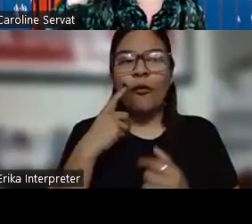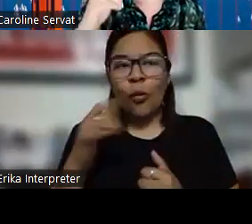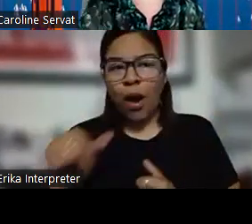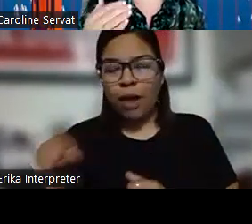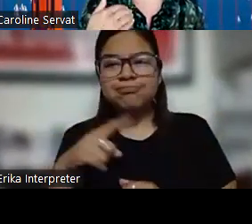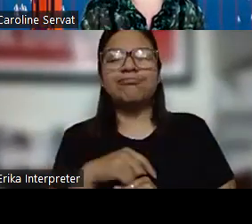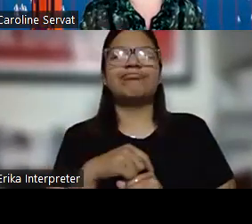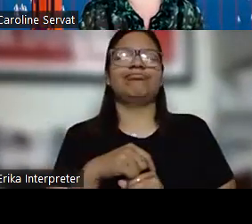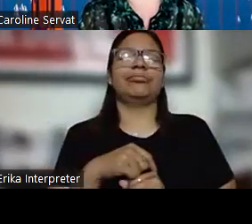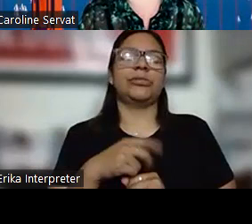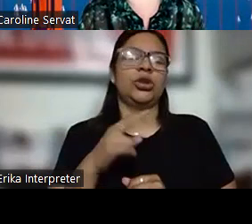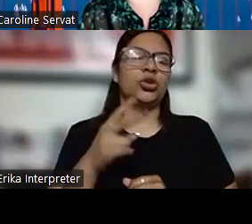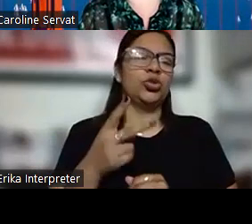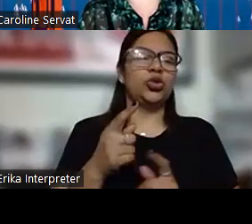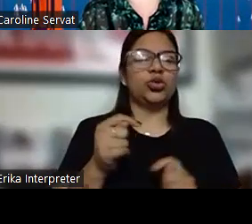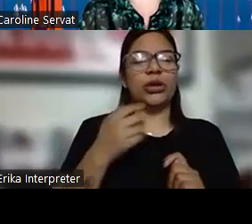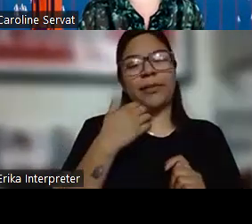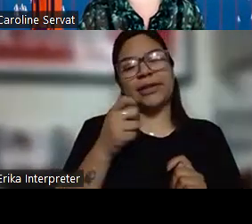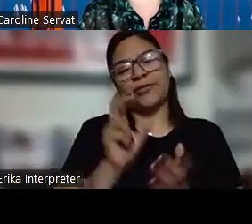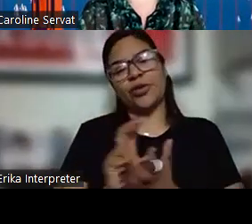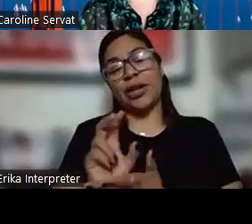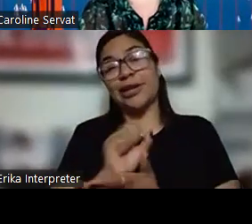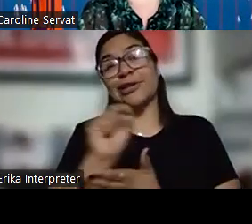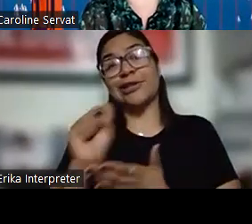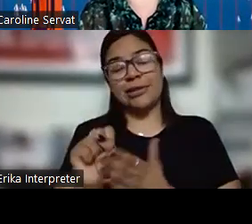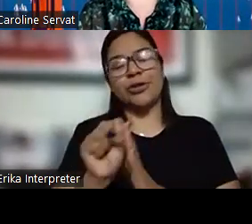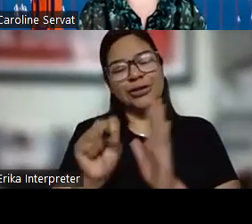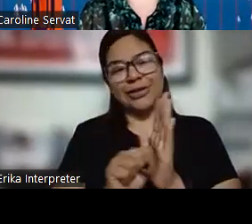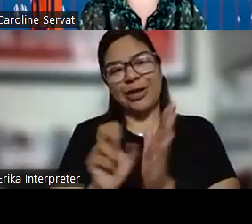two would be convening a set of stakeholders and IST staff to really discuss the business